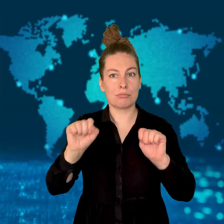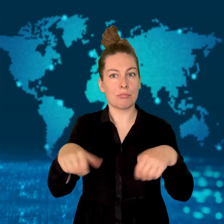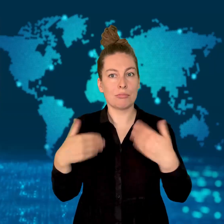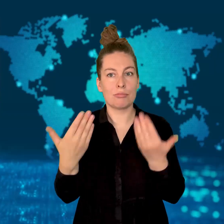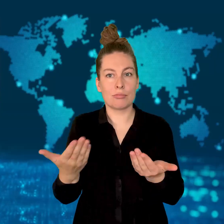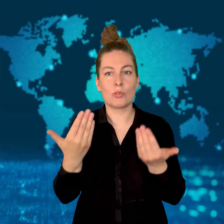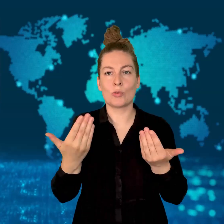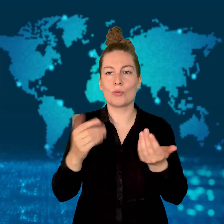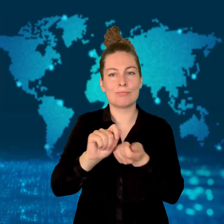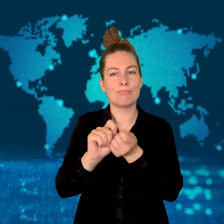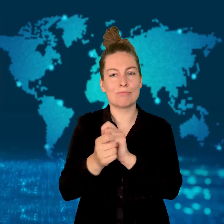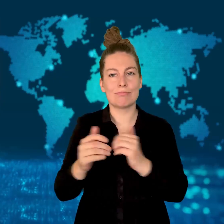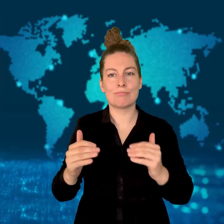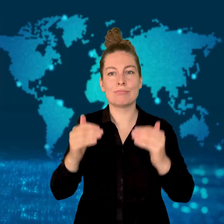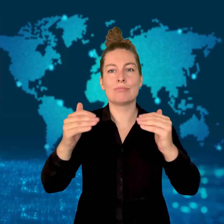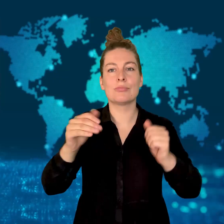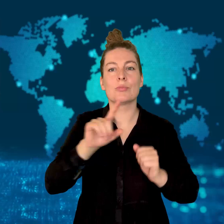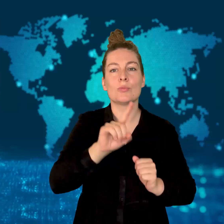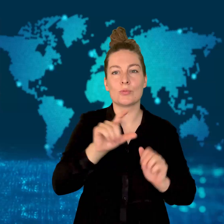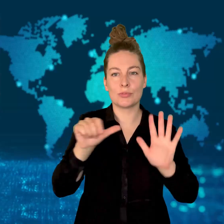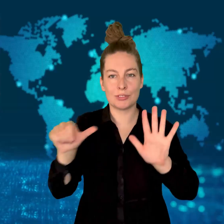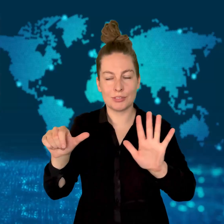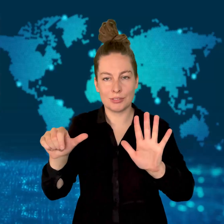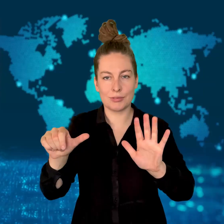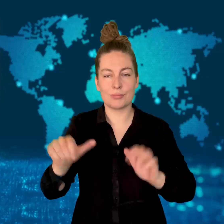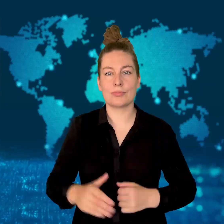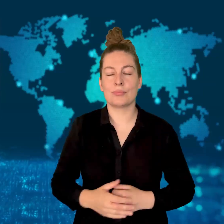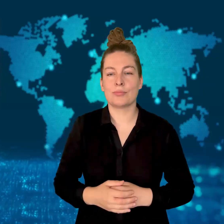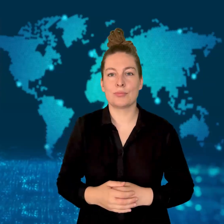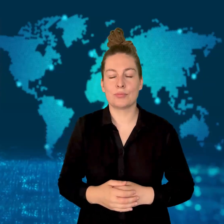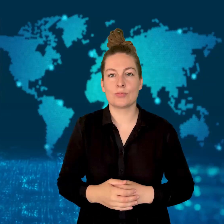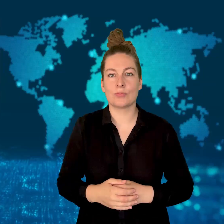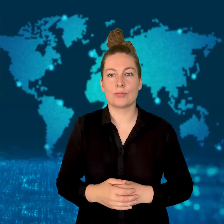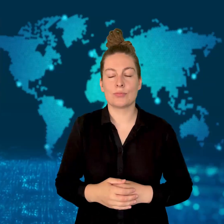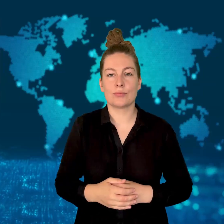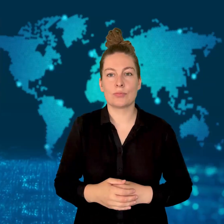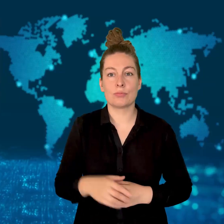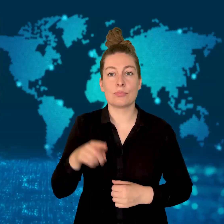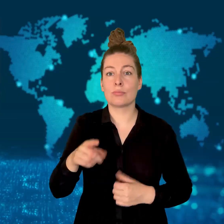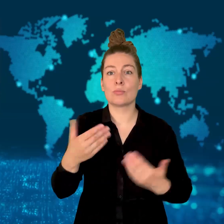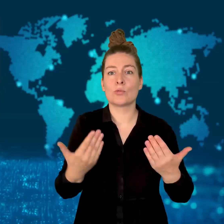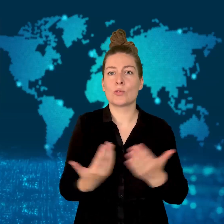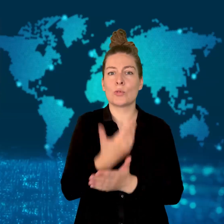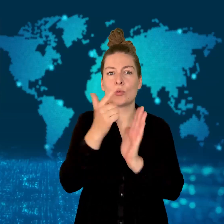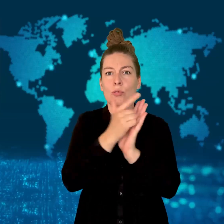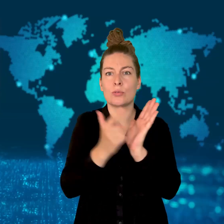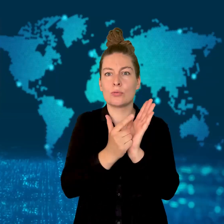The new laws are a part of the country's changes to their sex crime laws.